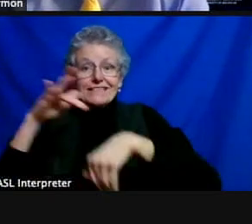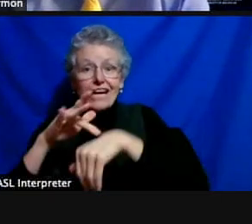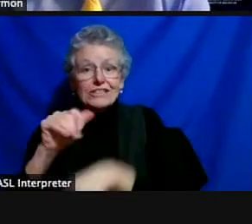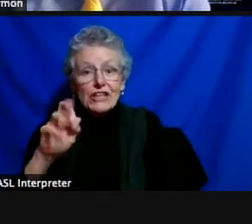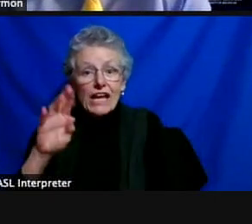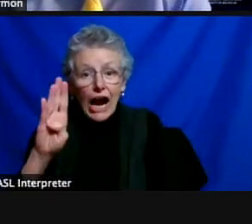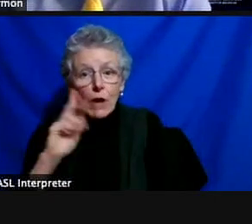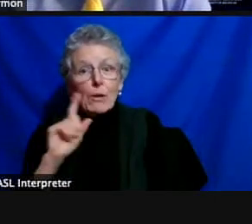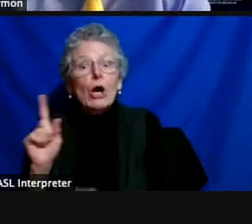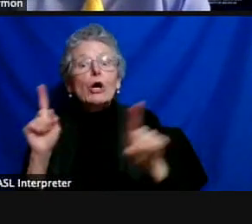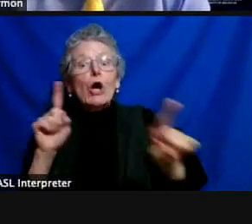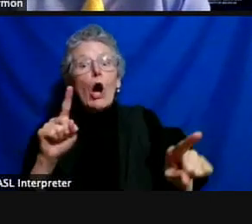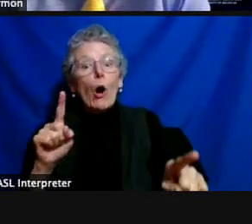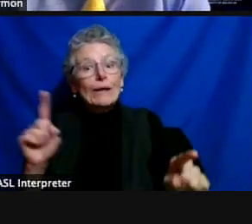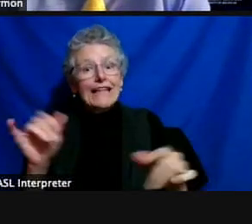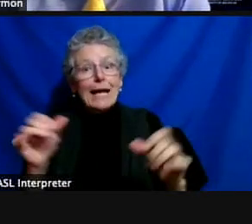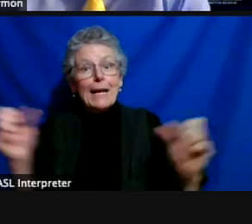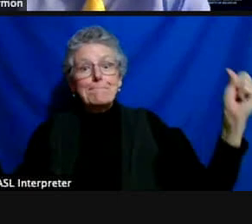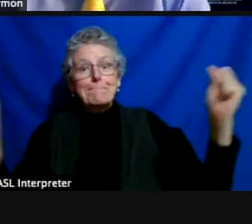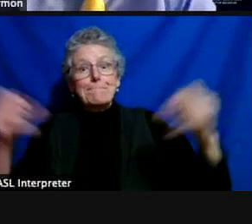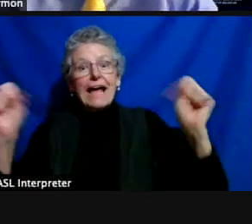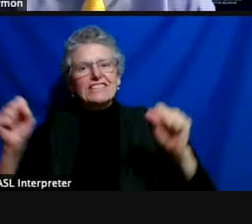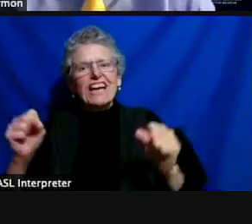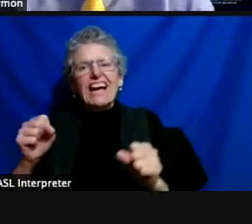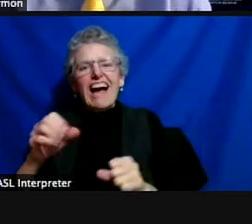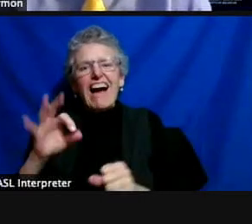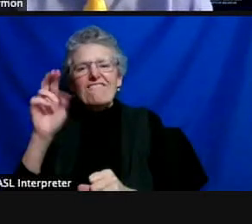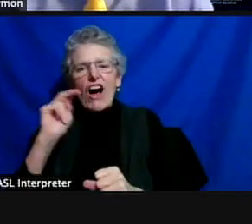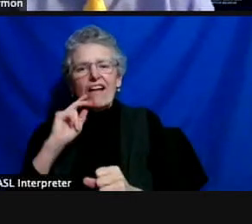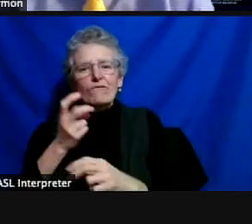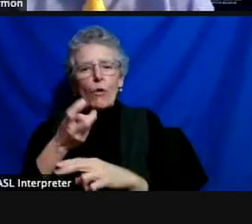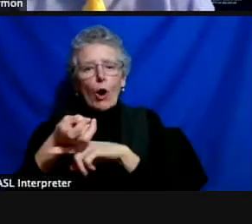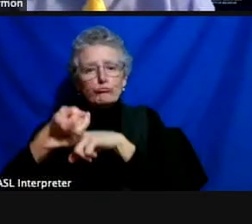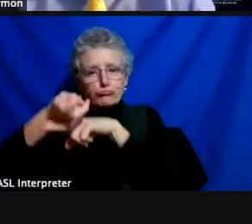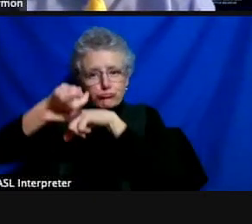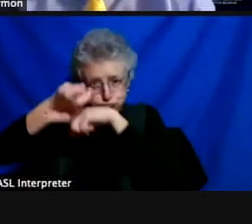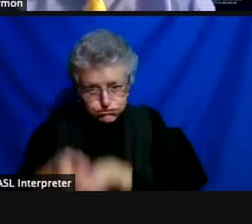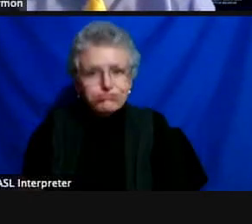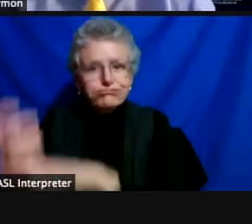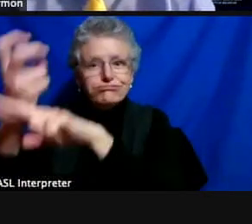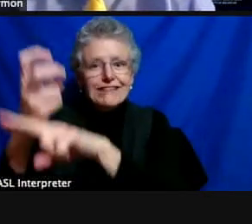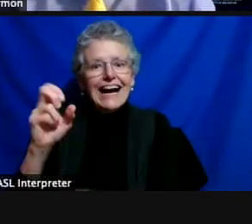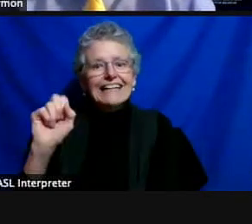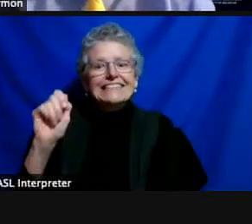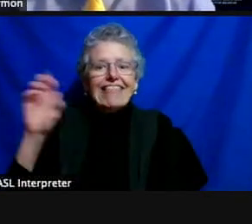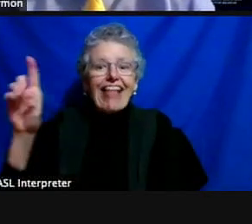And it is a really fun place to go sledding on a whatever device you choose. So remember, there's no bad weather